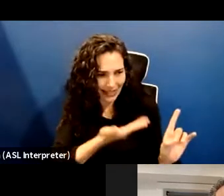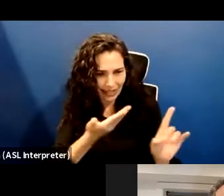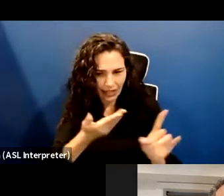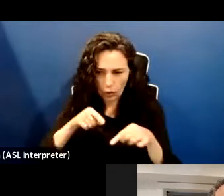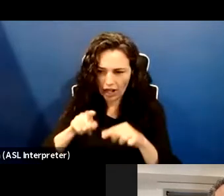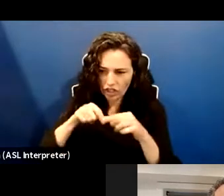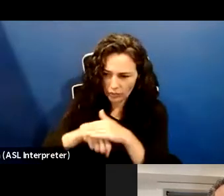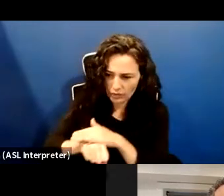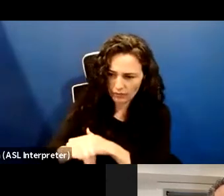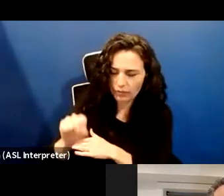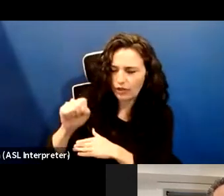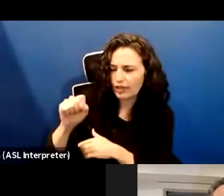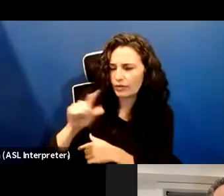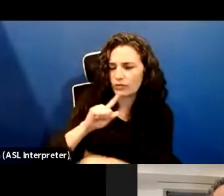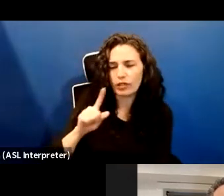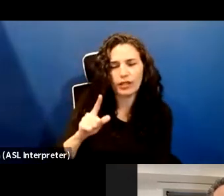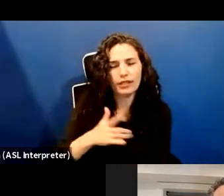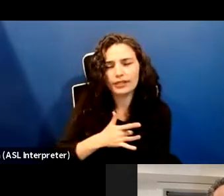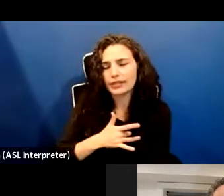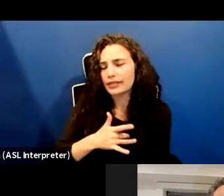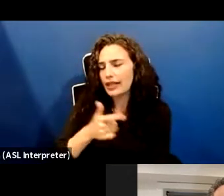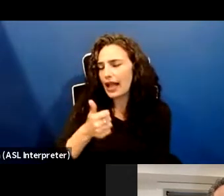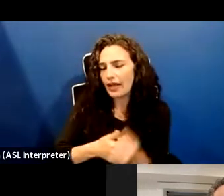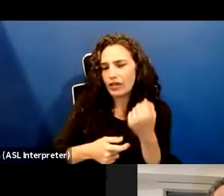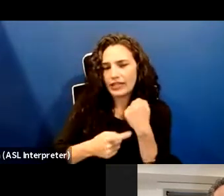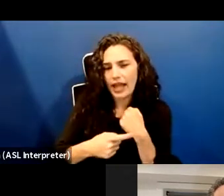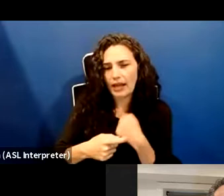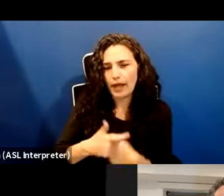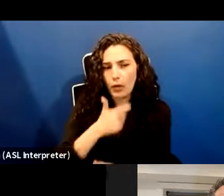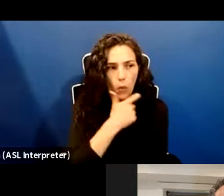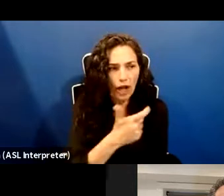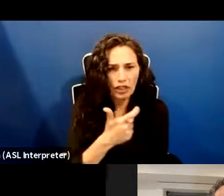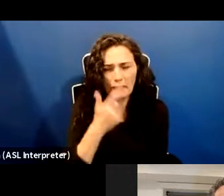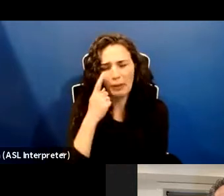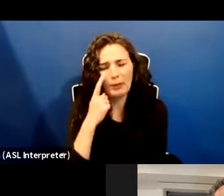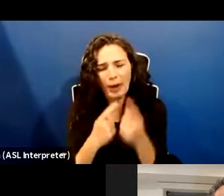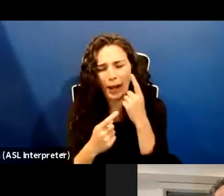And every time I watched it, I sob even though I cut it, you know, and I've seen it so many times,